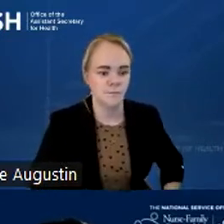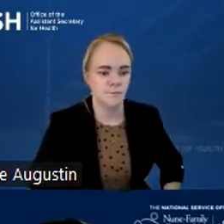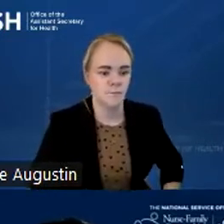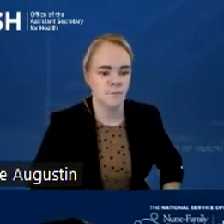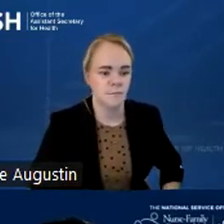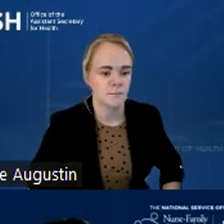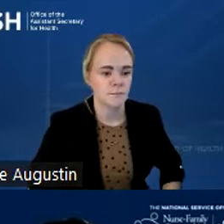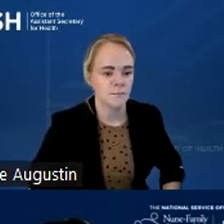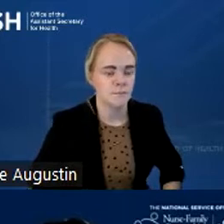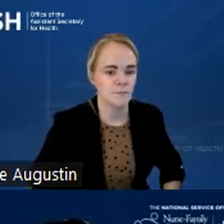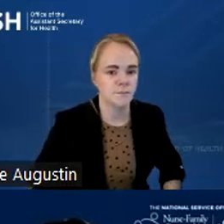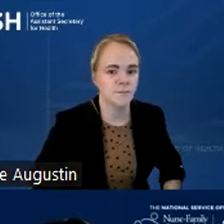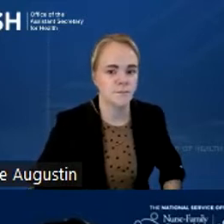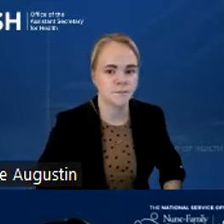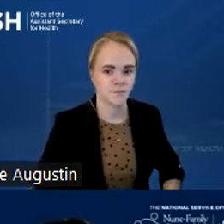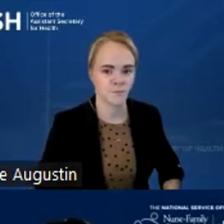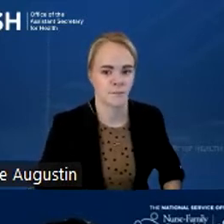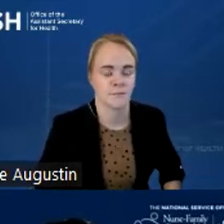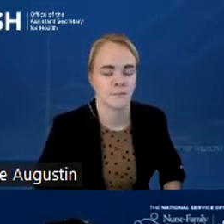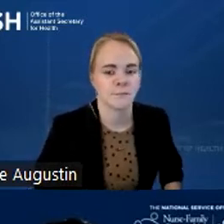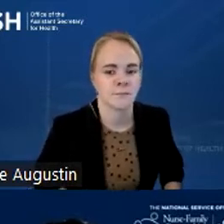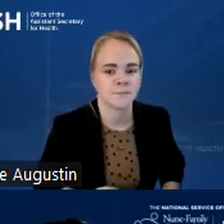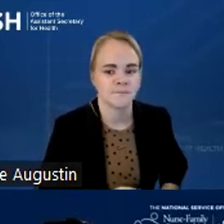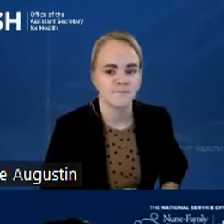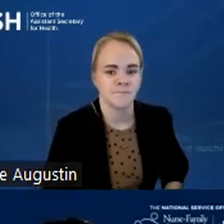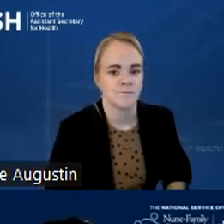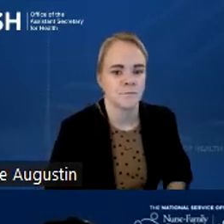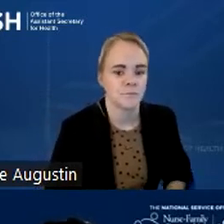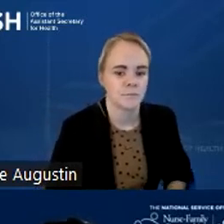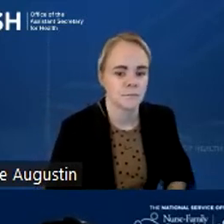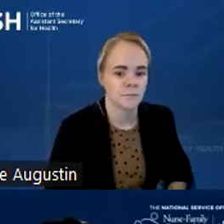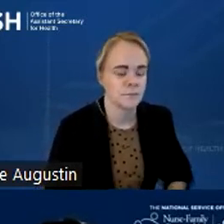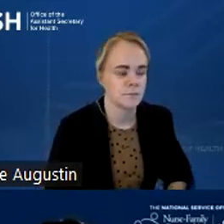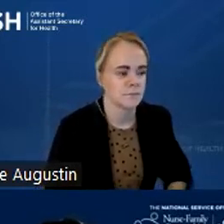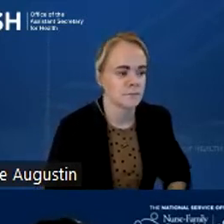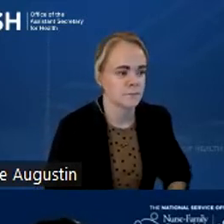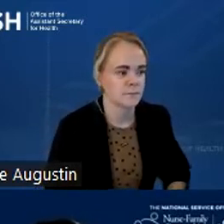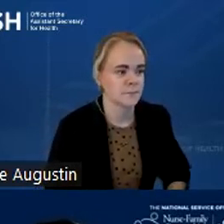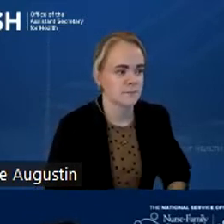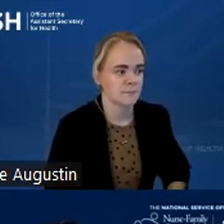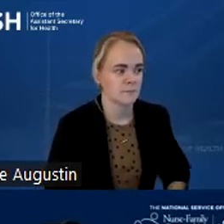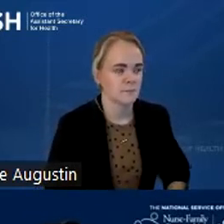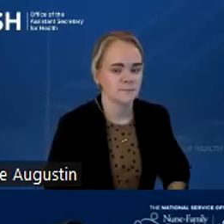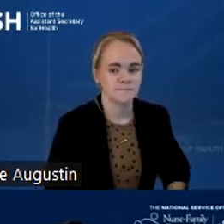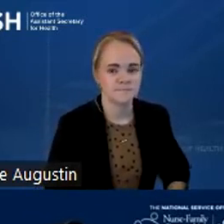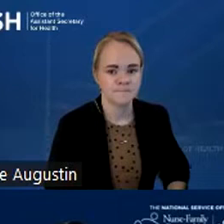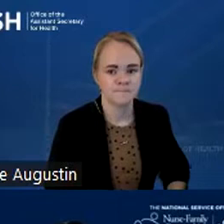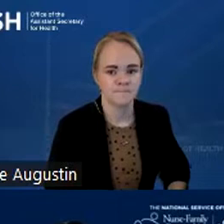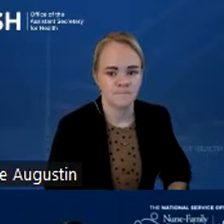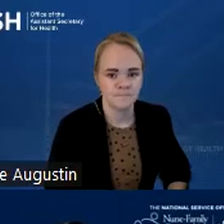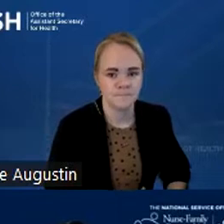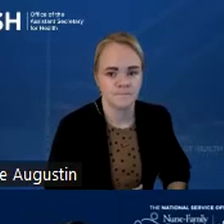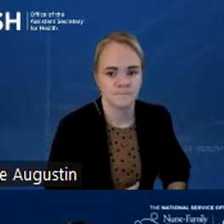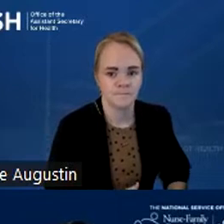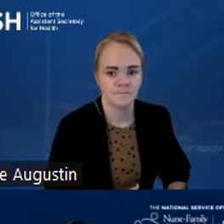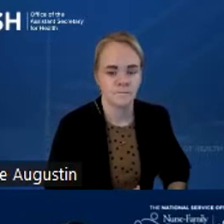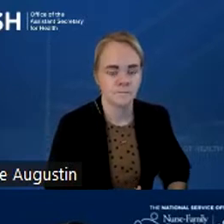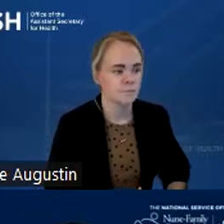where it's not just reporting the blood pressure to that particular patient, but it's also submitting it or transmitting it to the care team,